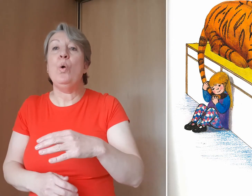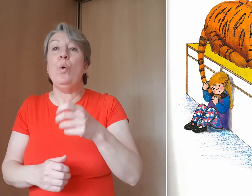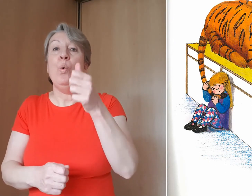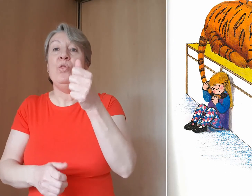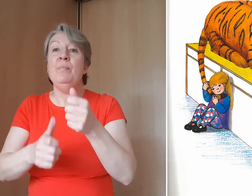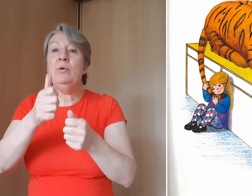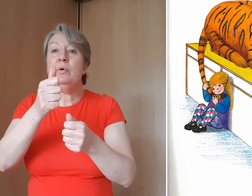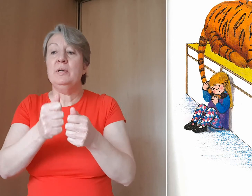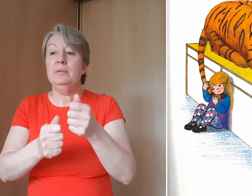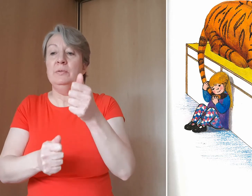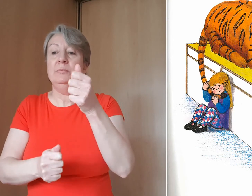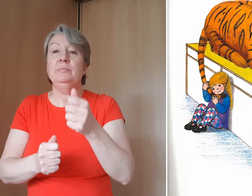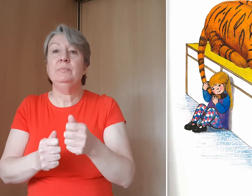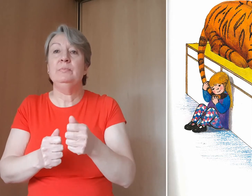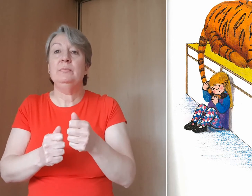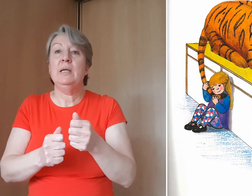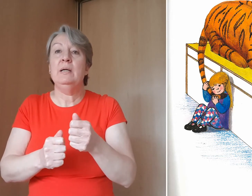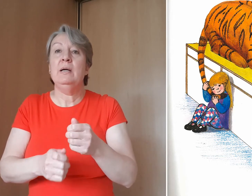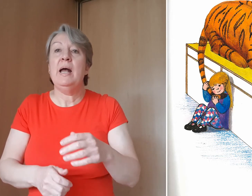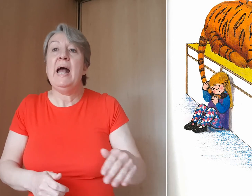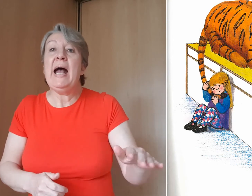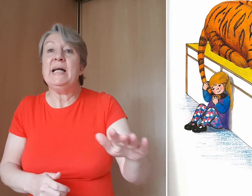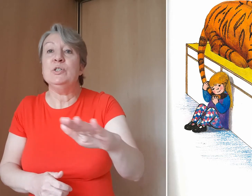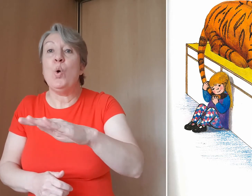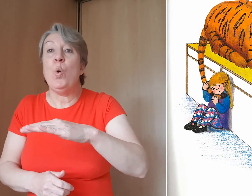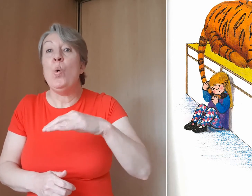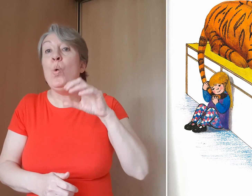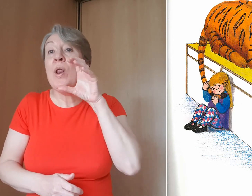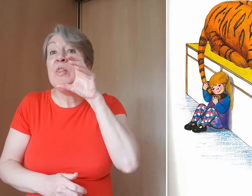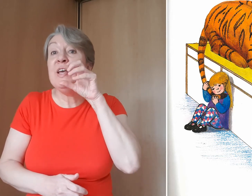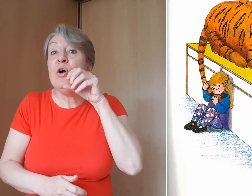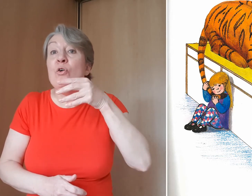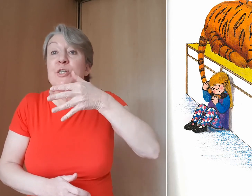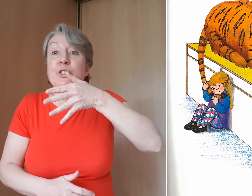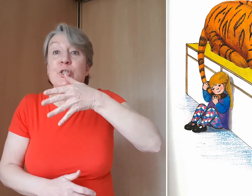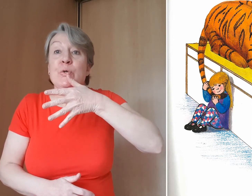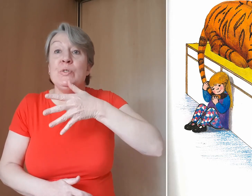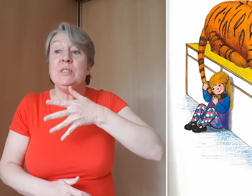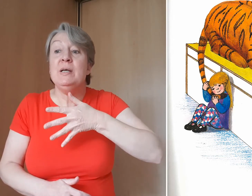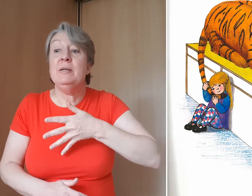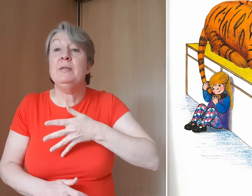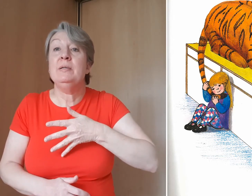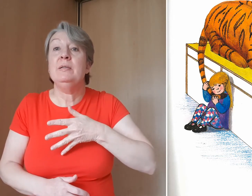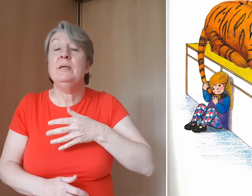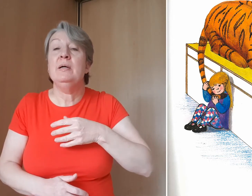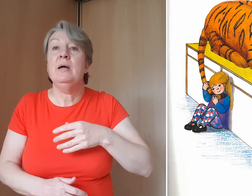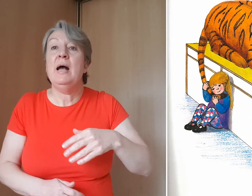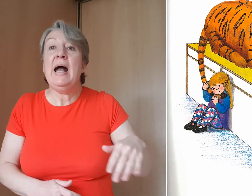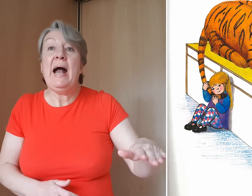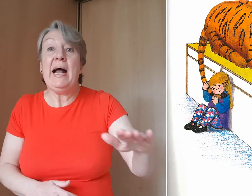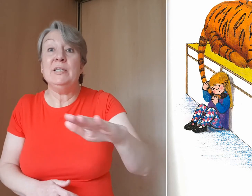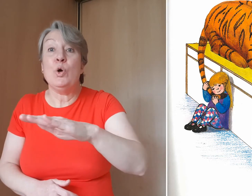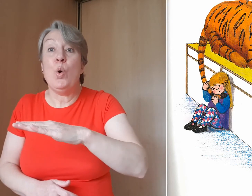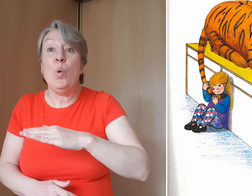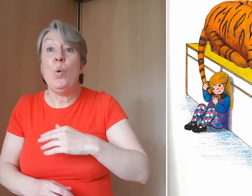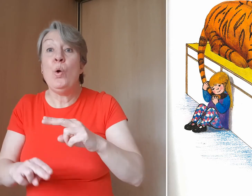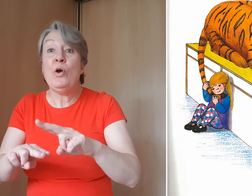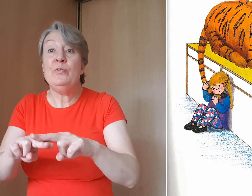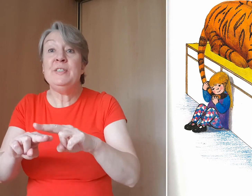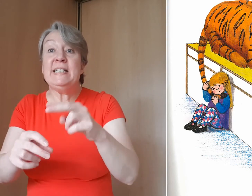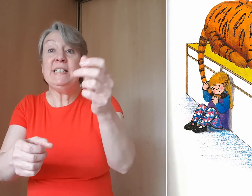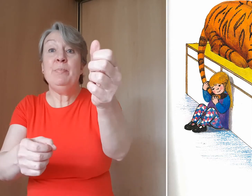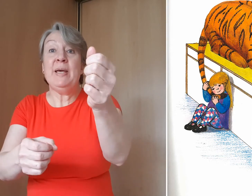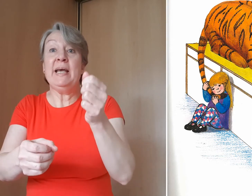all the milk and all the orange juice and all of daddy's beer